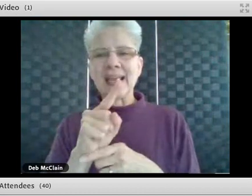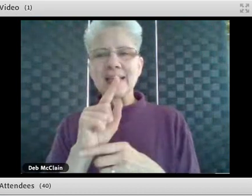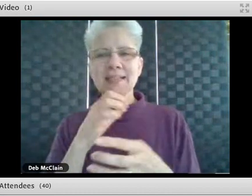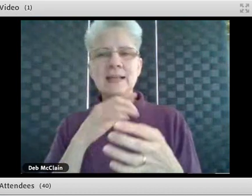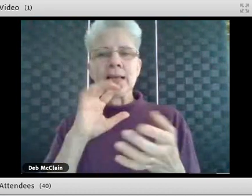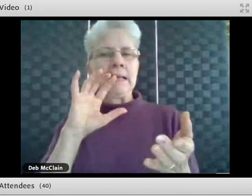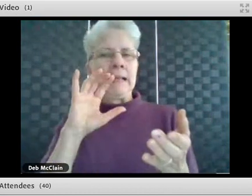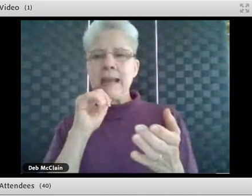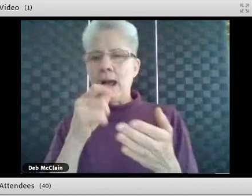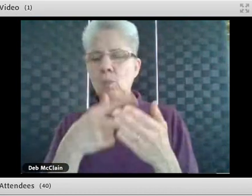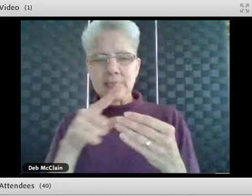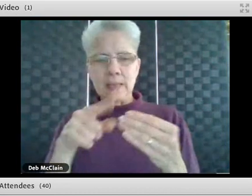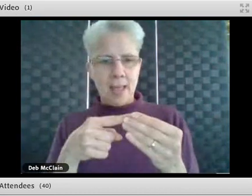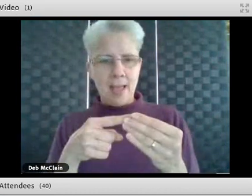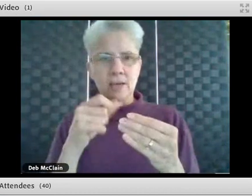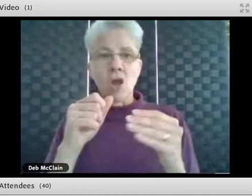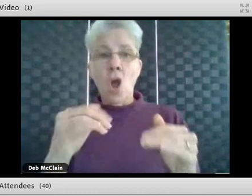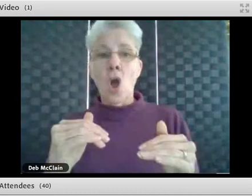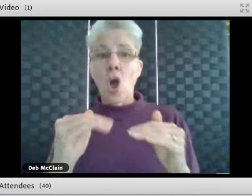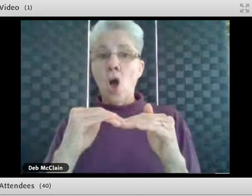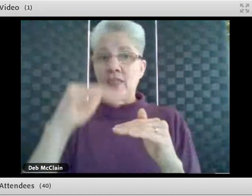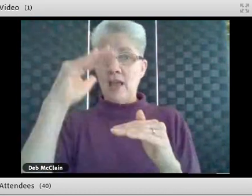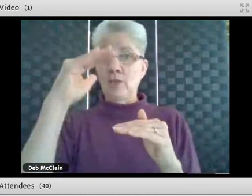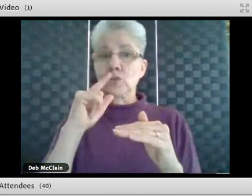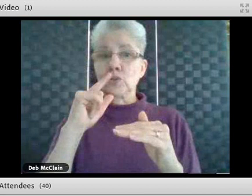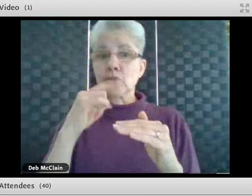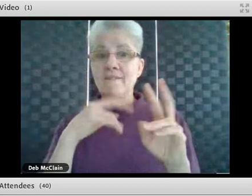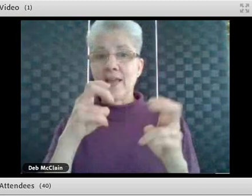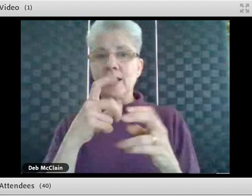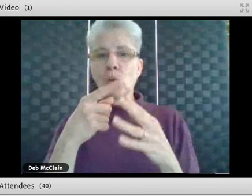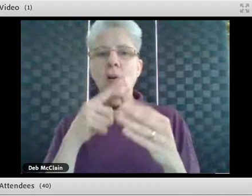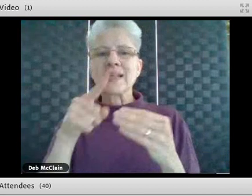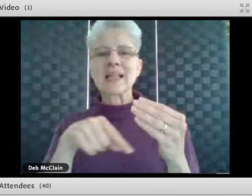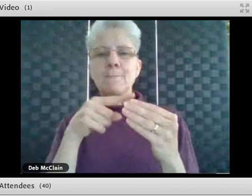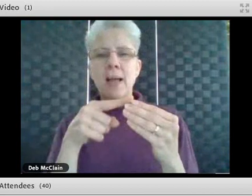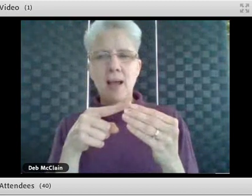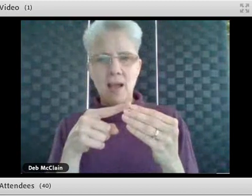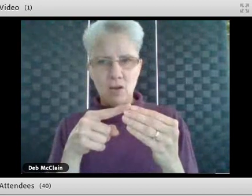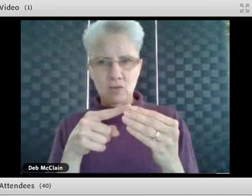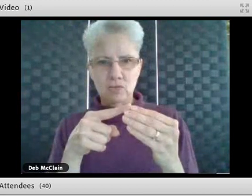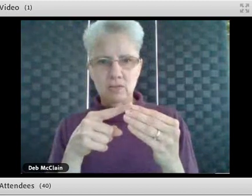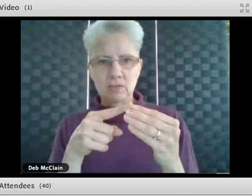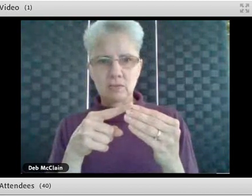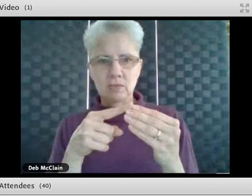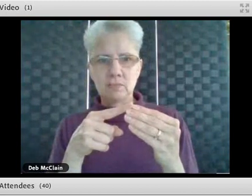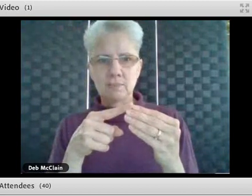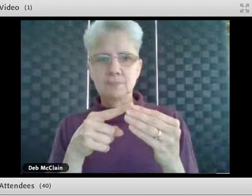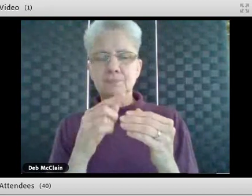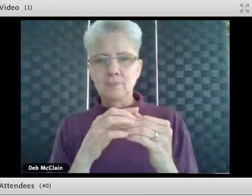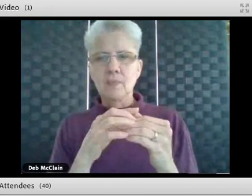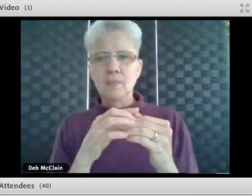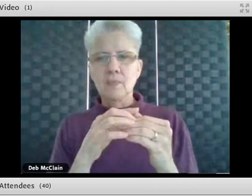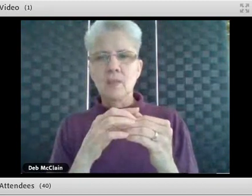All the other ones, you should have headings in there for what the work is about, okay? What the work is about. And like I said, we're gonna talk about